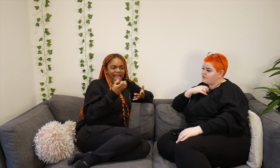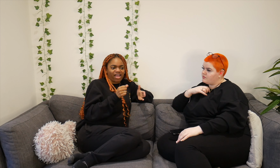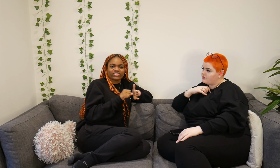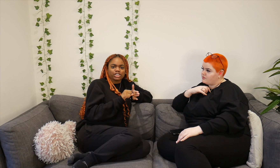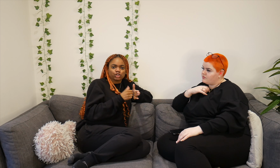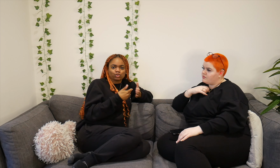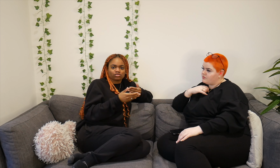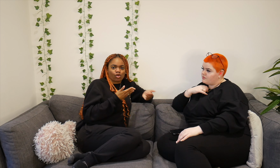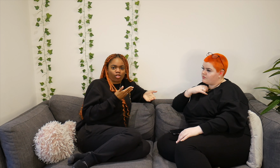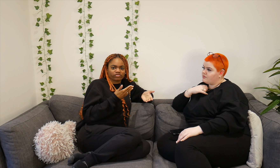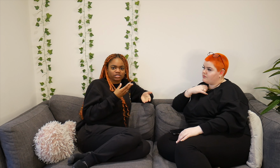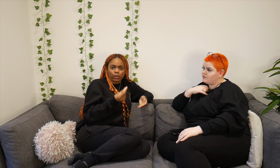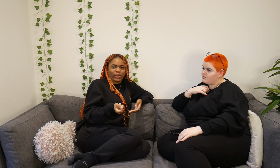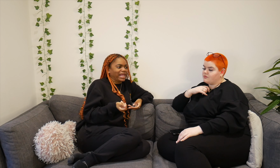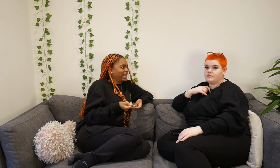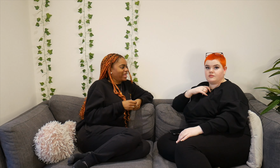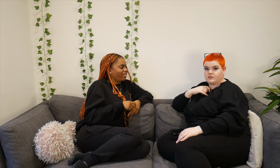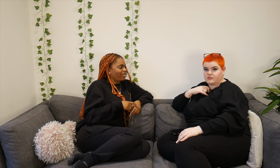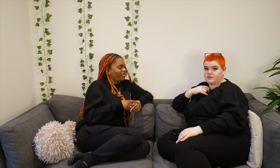We can't have our issues solved quickly,